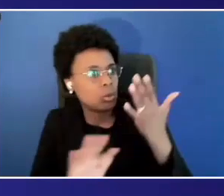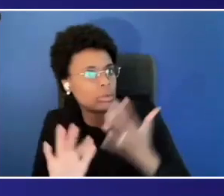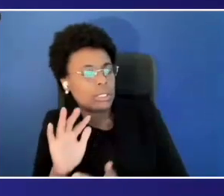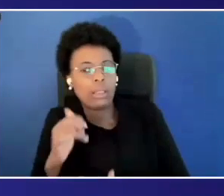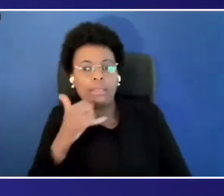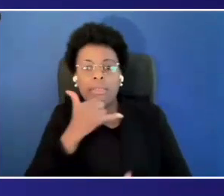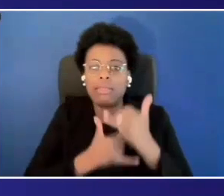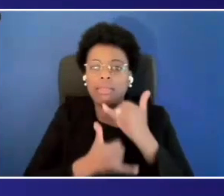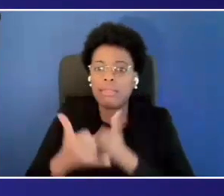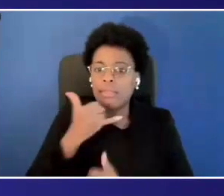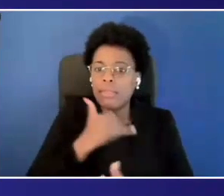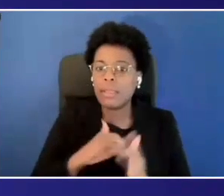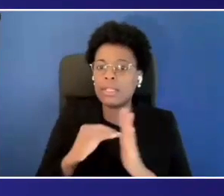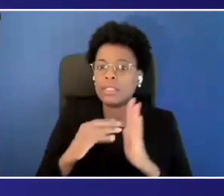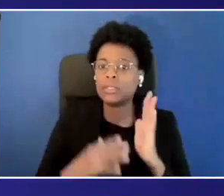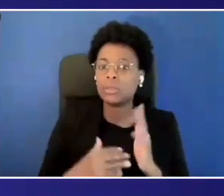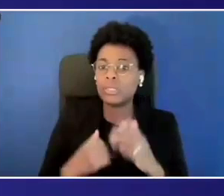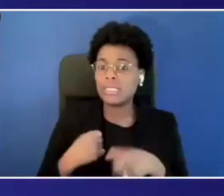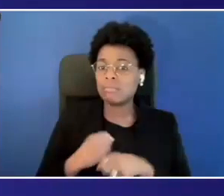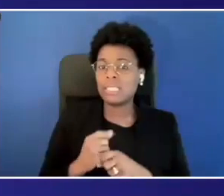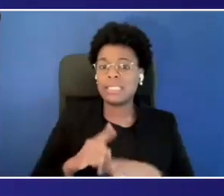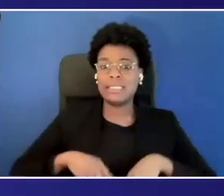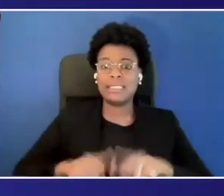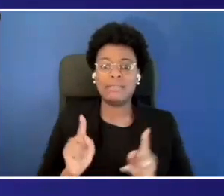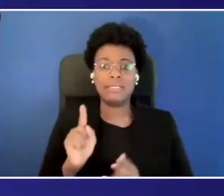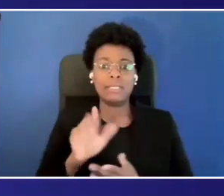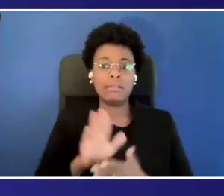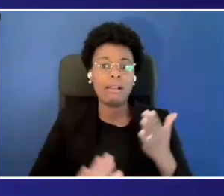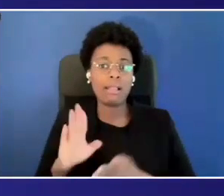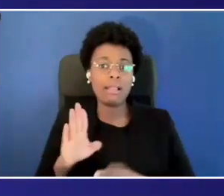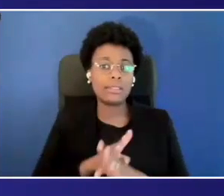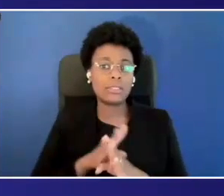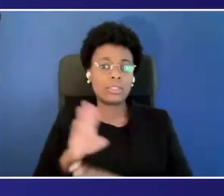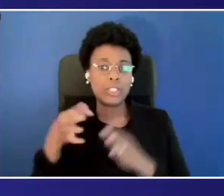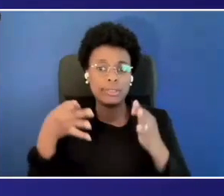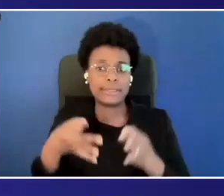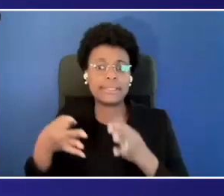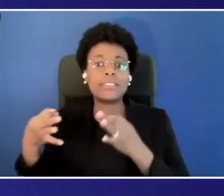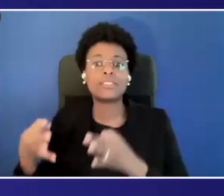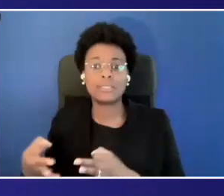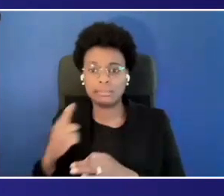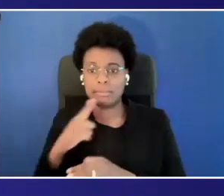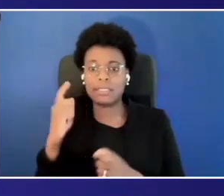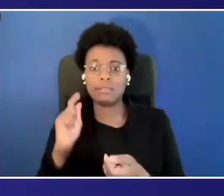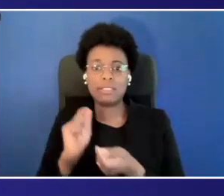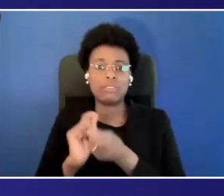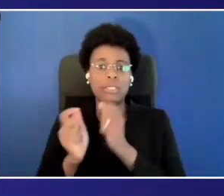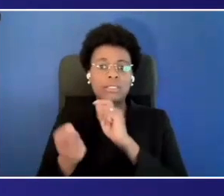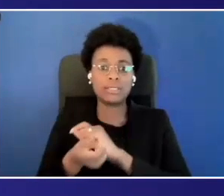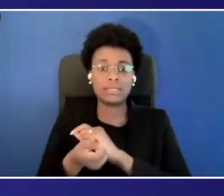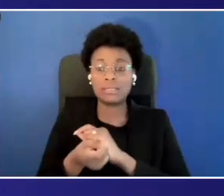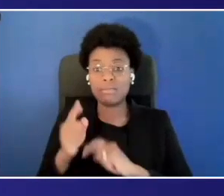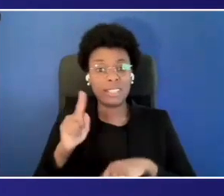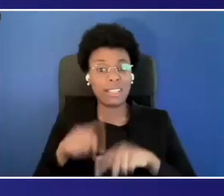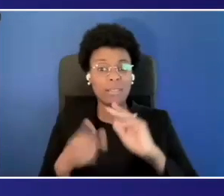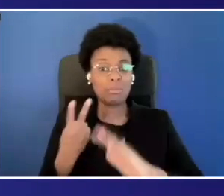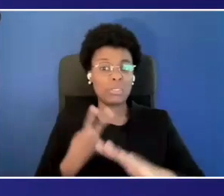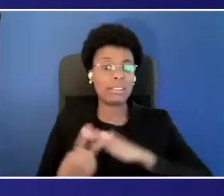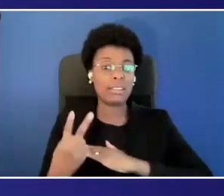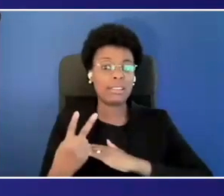And students may also make different college and career decisions in response. I'm changes that are tricky to predict, right? For instance, modifying PSLF, could detour people from public or not for profit work.